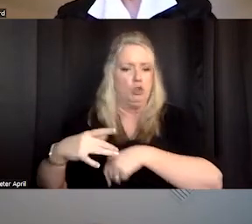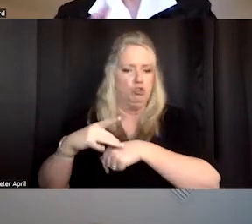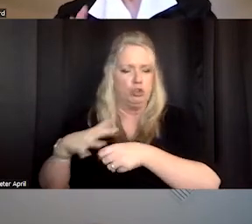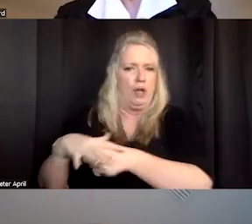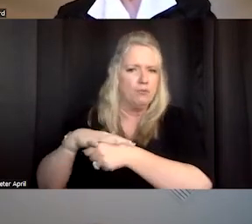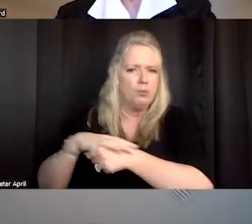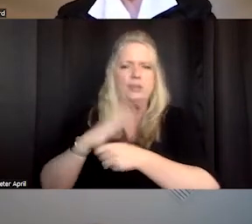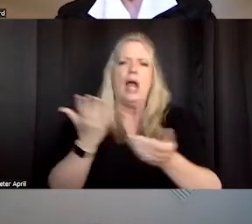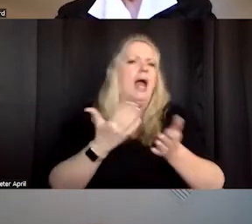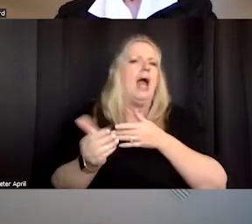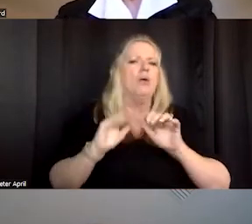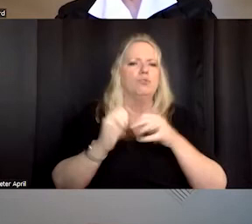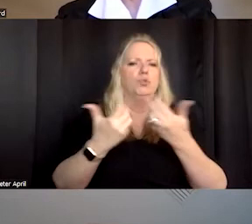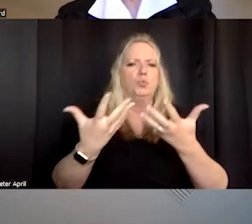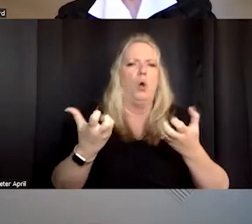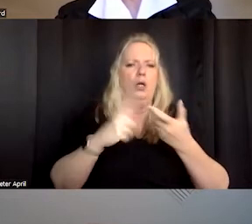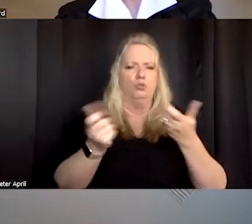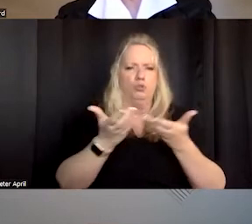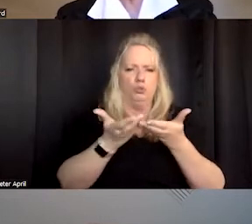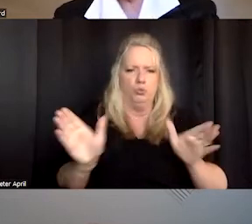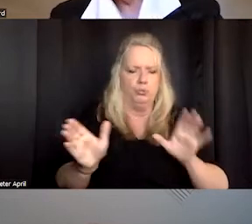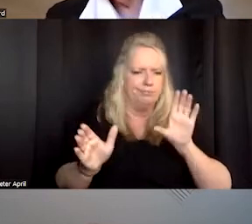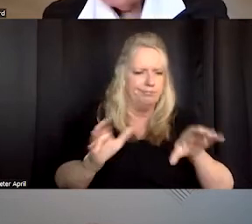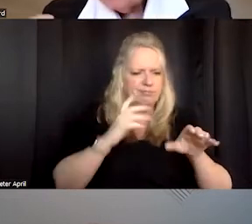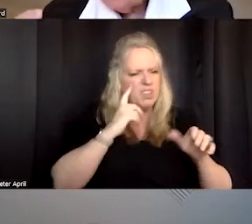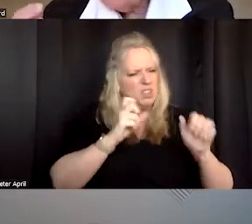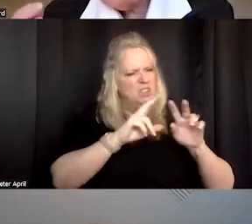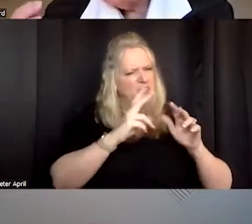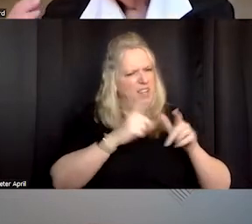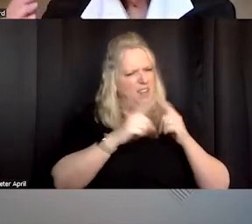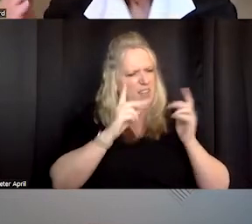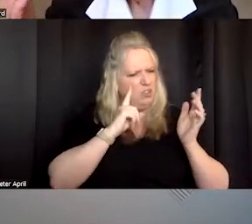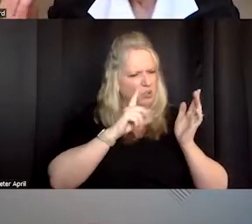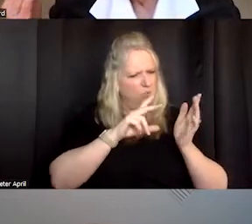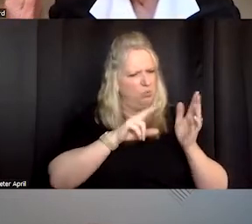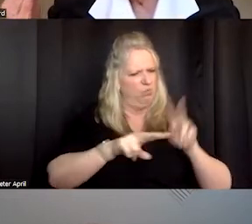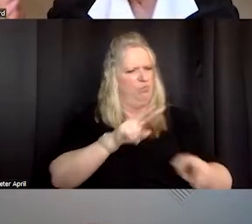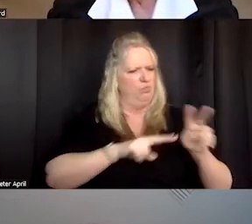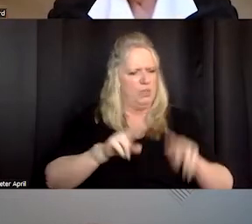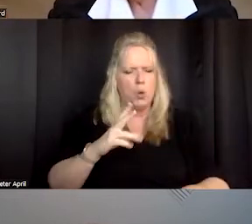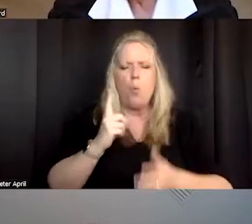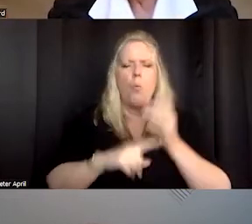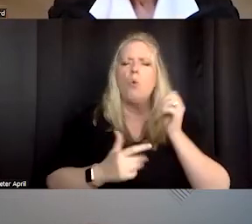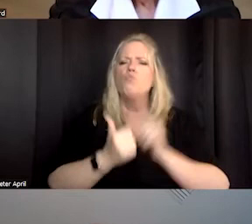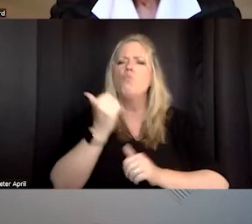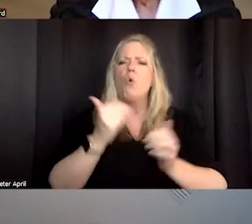YOU WANT TO SEGMENT IT. THEN YOU BEGIN TO LOOK AT THE, WHAT ARE THE MOST COMMON